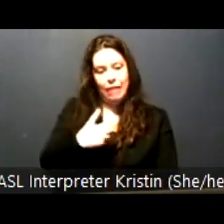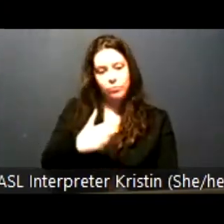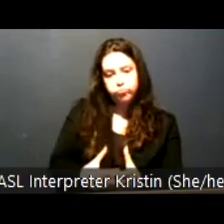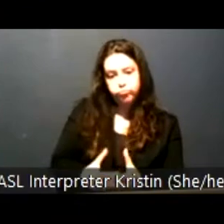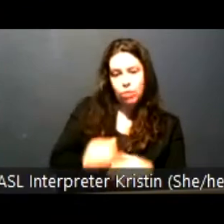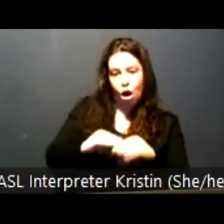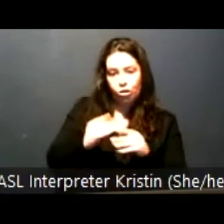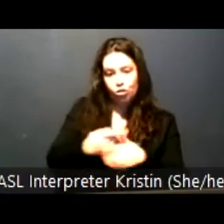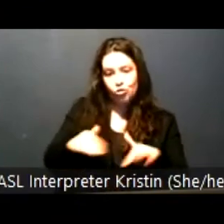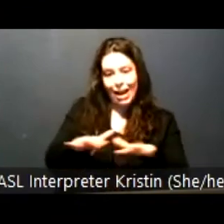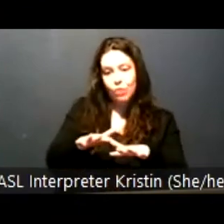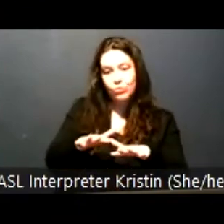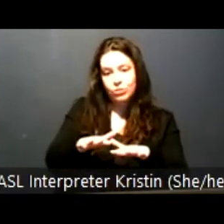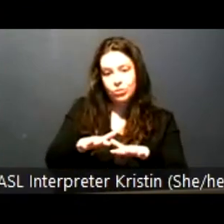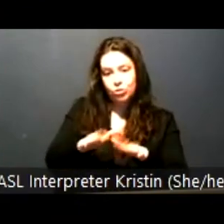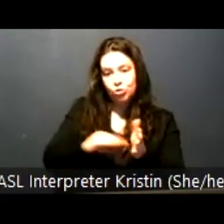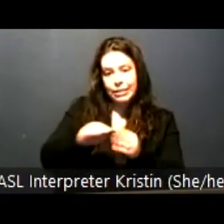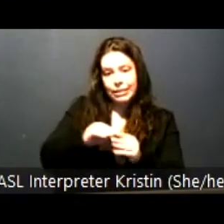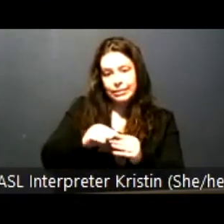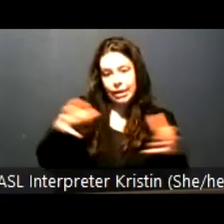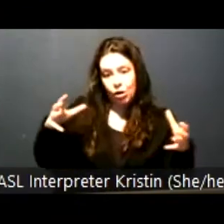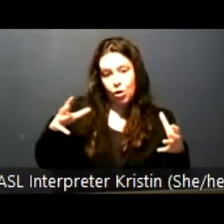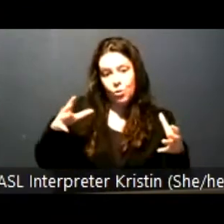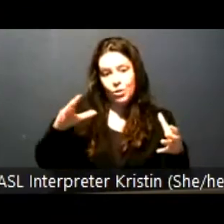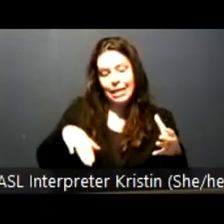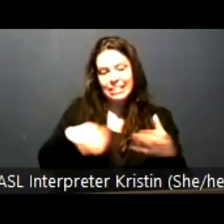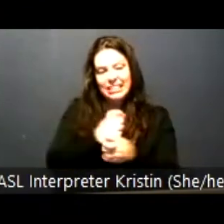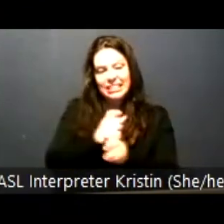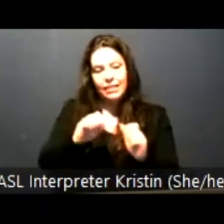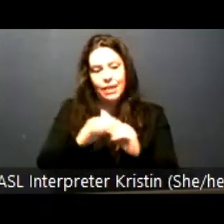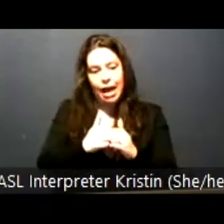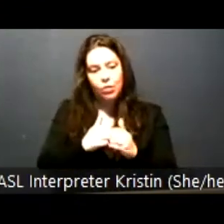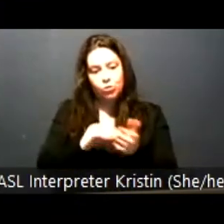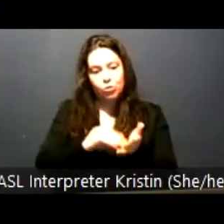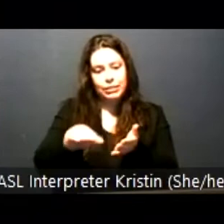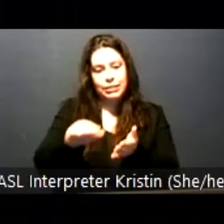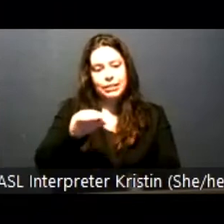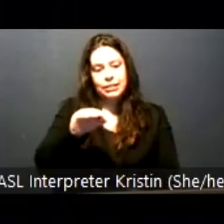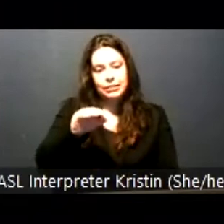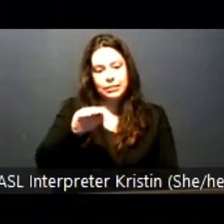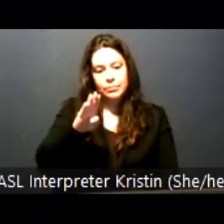safe way to release a black belly plover. Sea birds get a little disoriented when you release them on